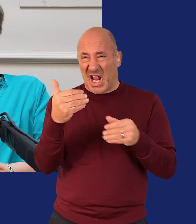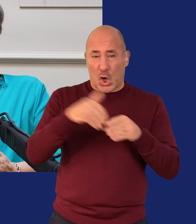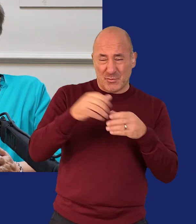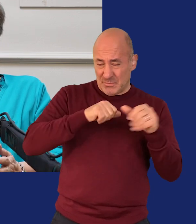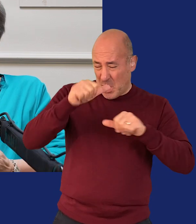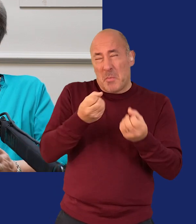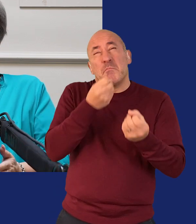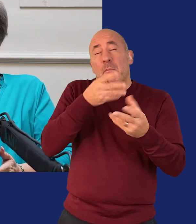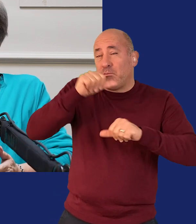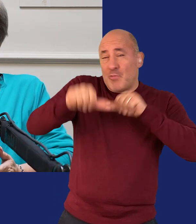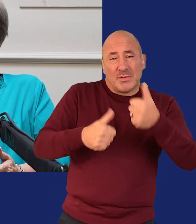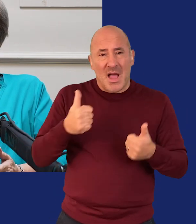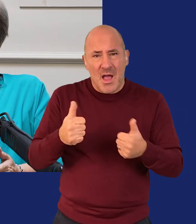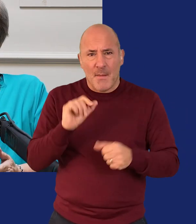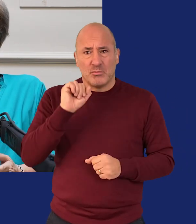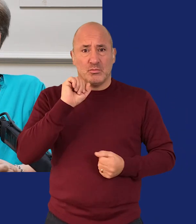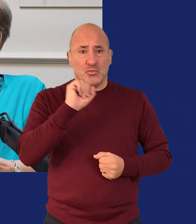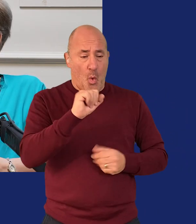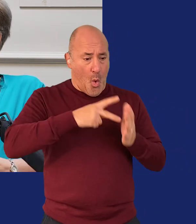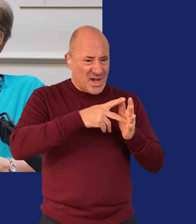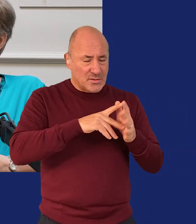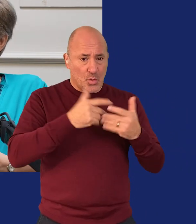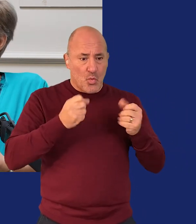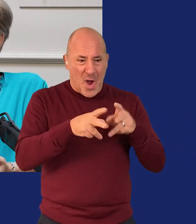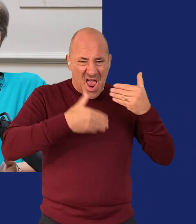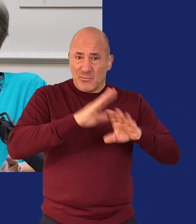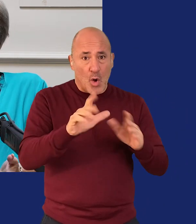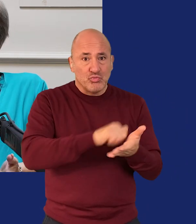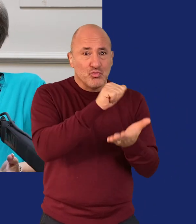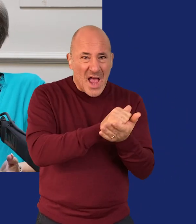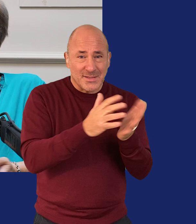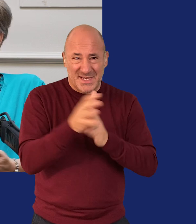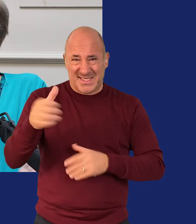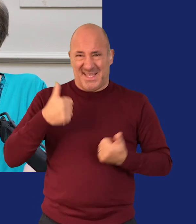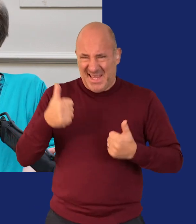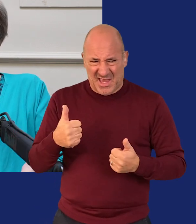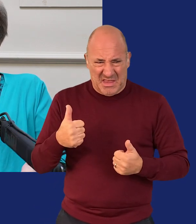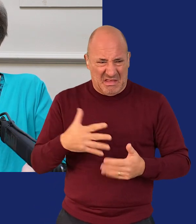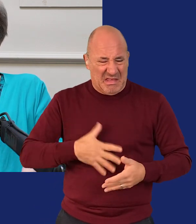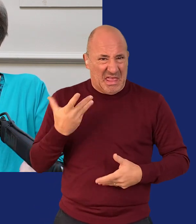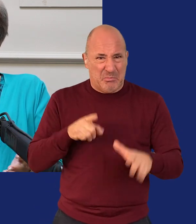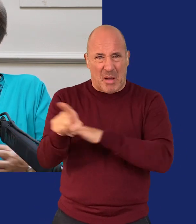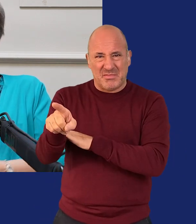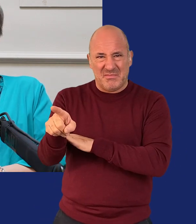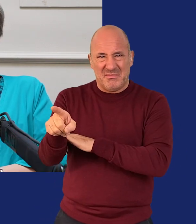But if your culture isn't right within the organisation, somebody starts and then they're going to leave very quickly and they'll tell people. So it's counterproductive.